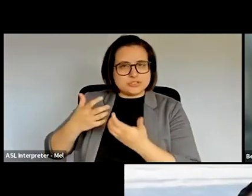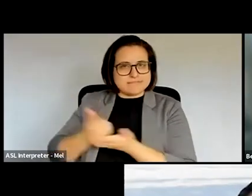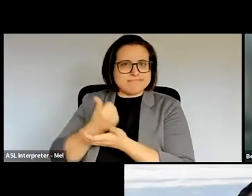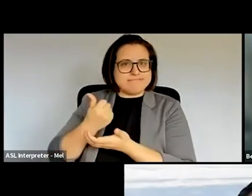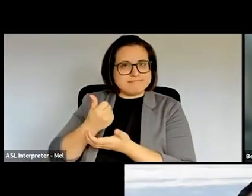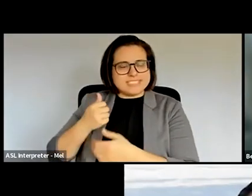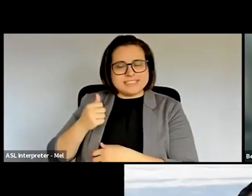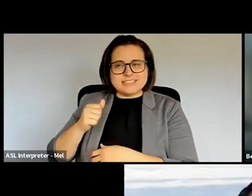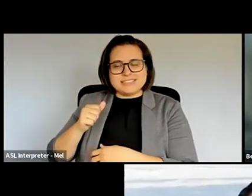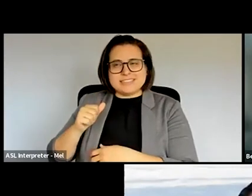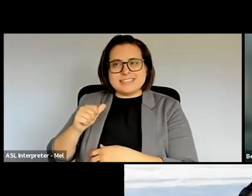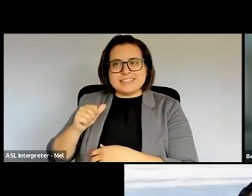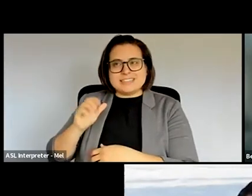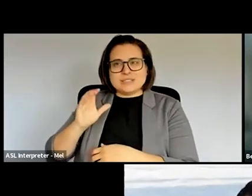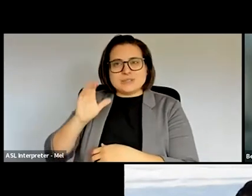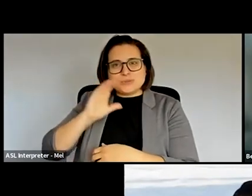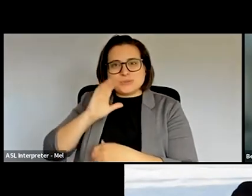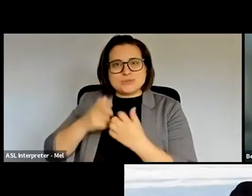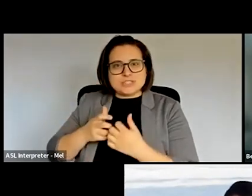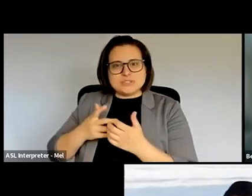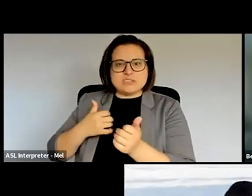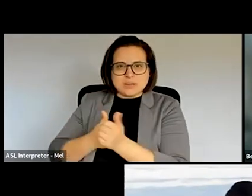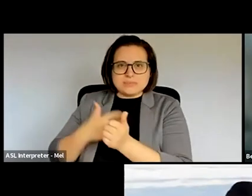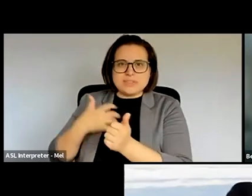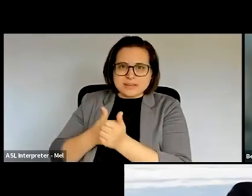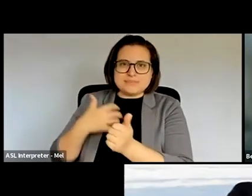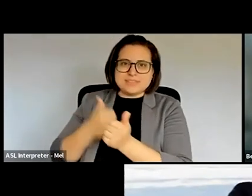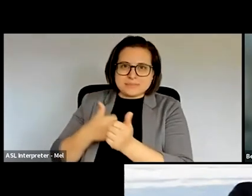search engine had to keep updating its algorithm because people tried to game the system but and